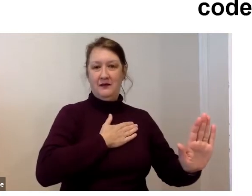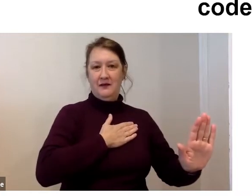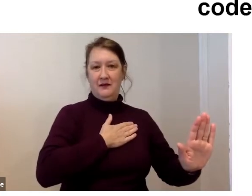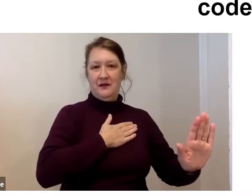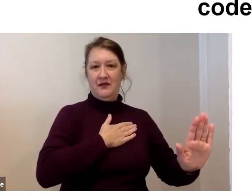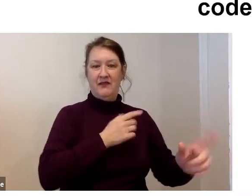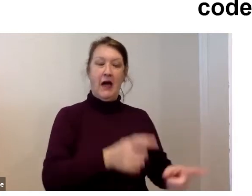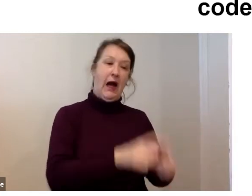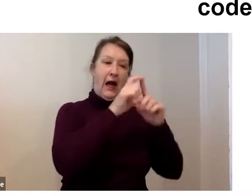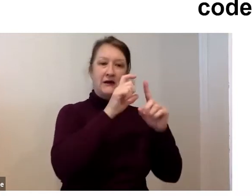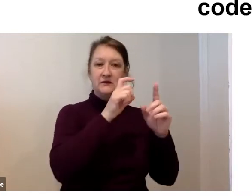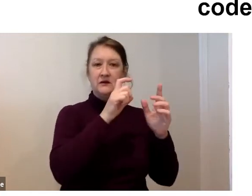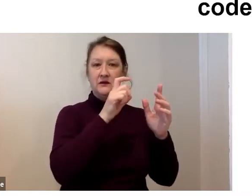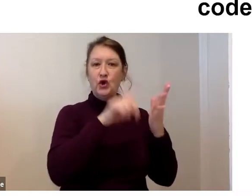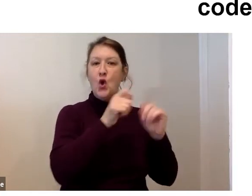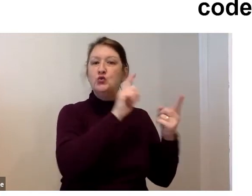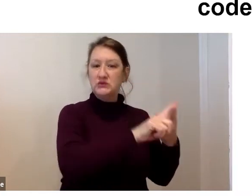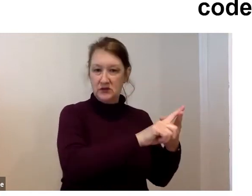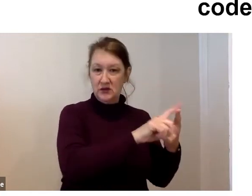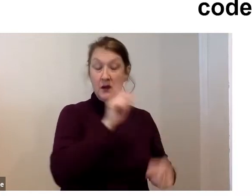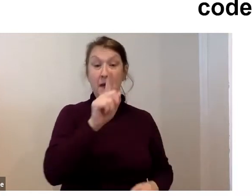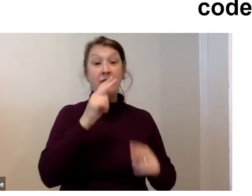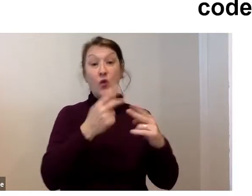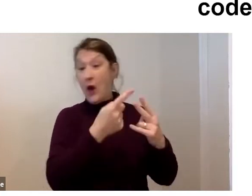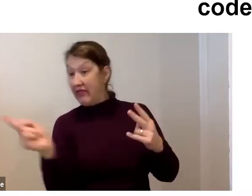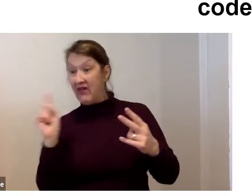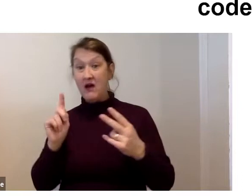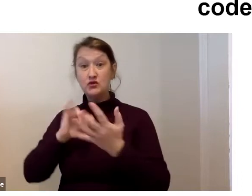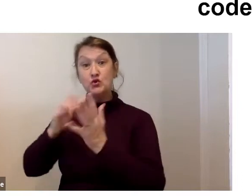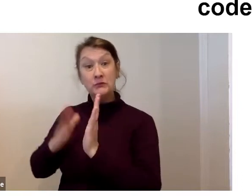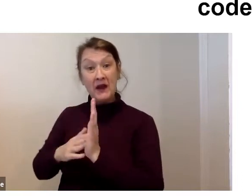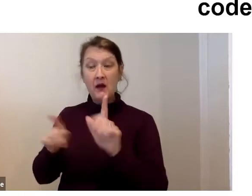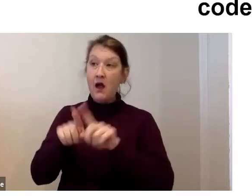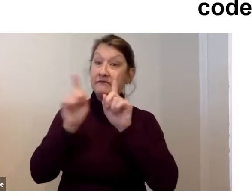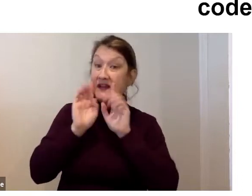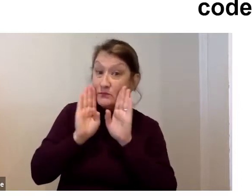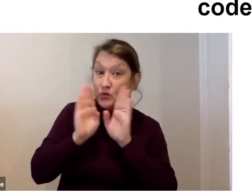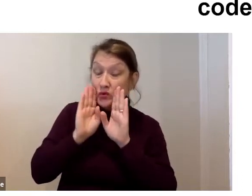For any social media, so Facebook, Twitter, Instagram all of the video